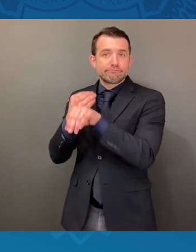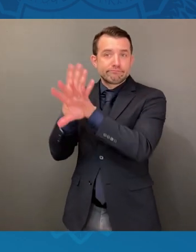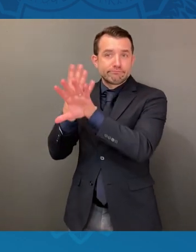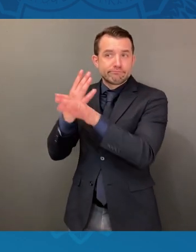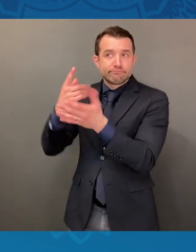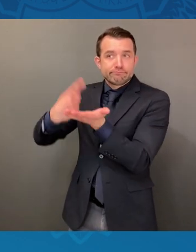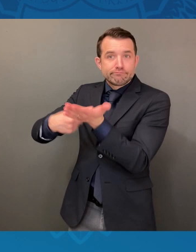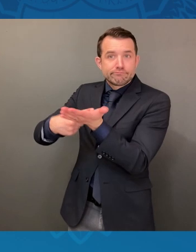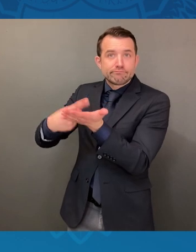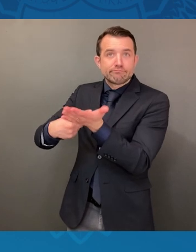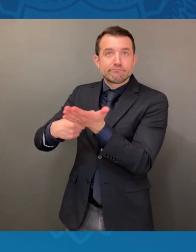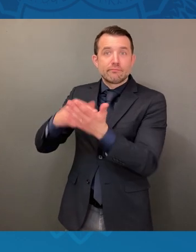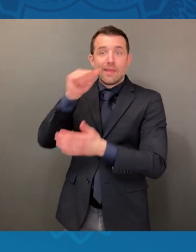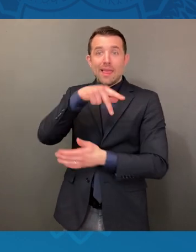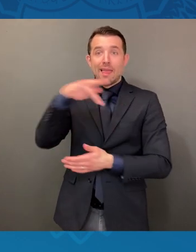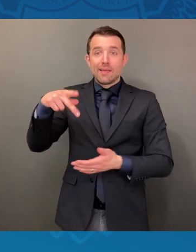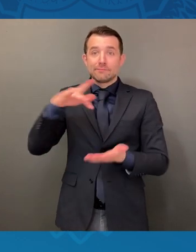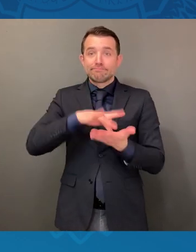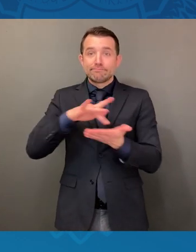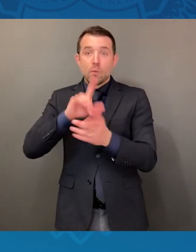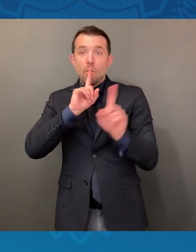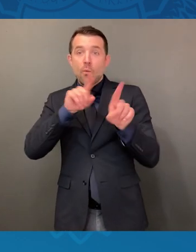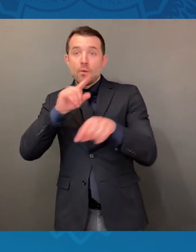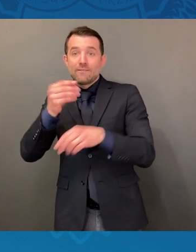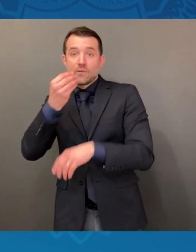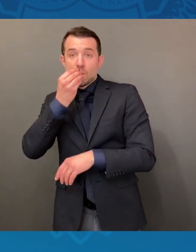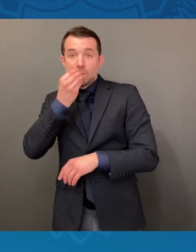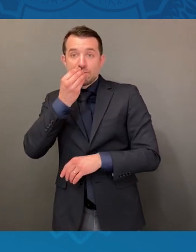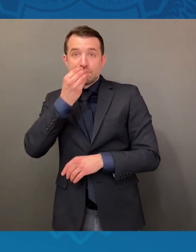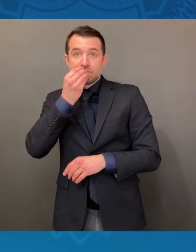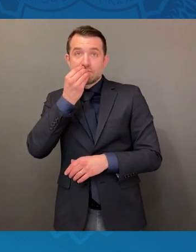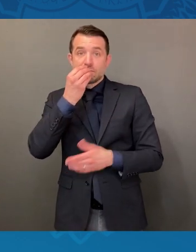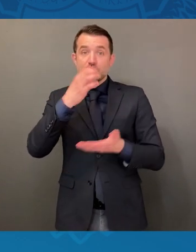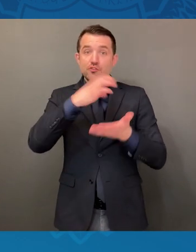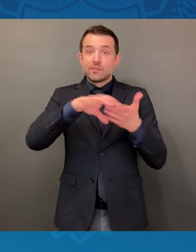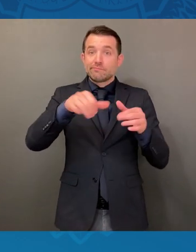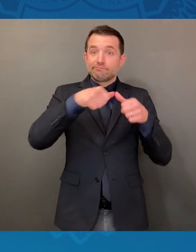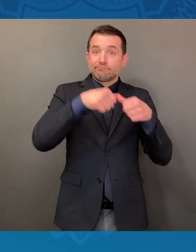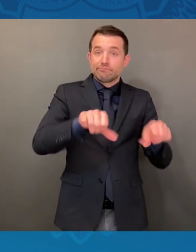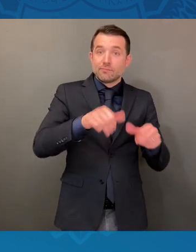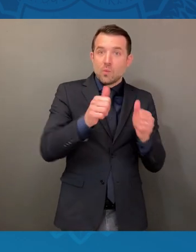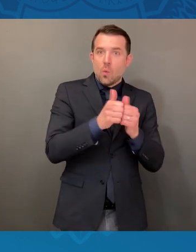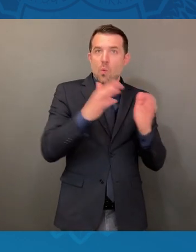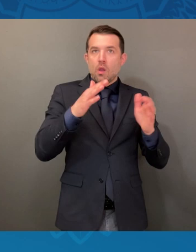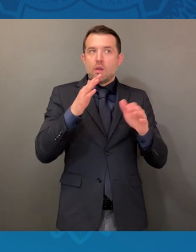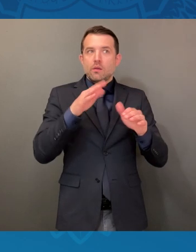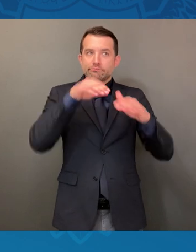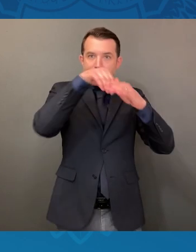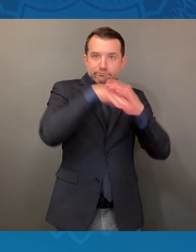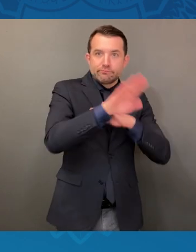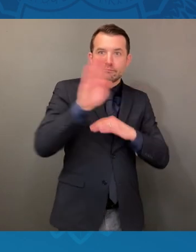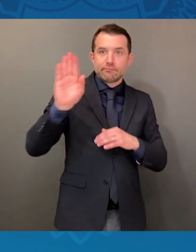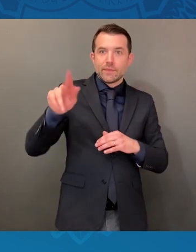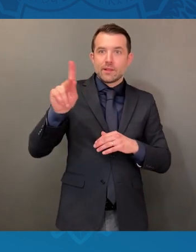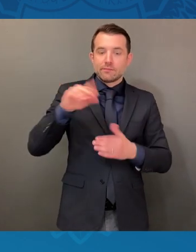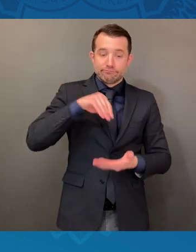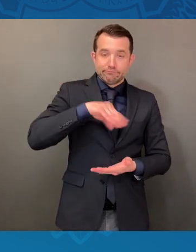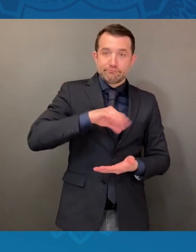to deposit a check without having to visit the bank. In short, the opportunity to live healthier,